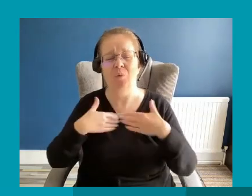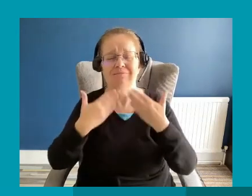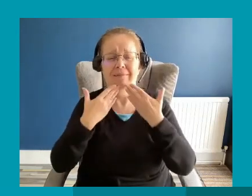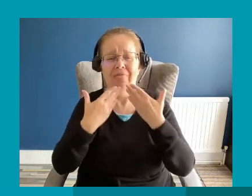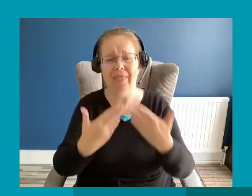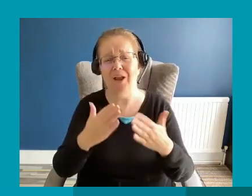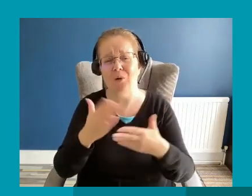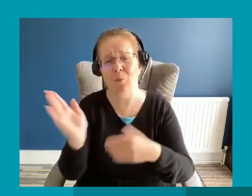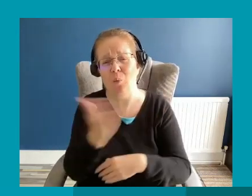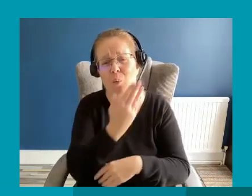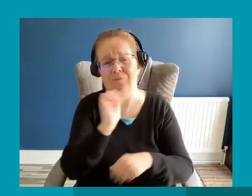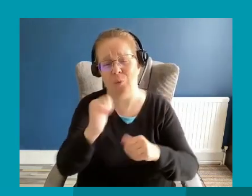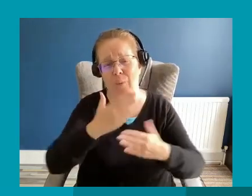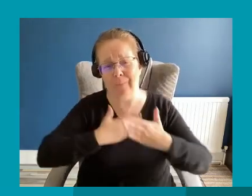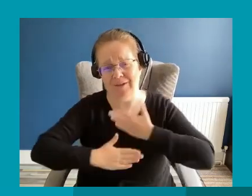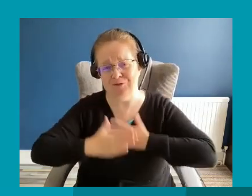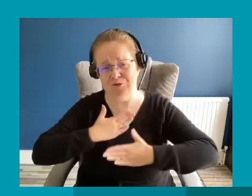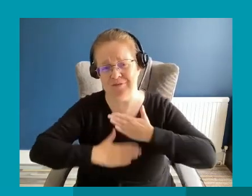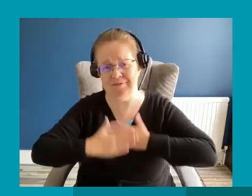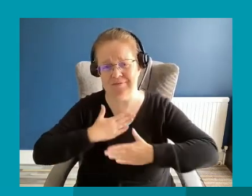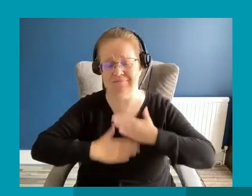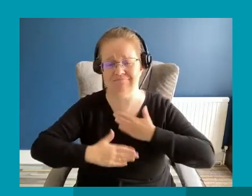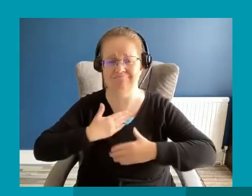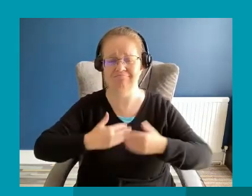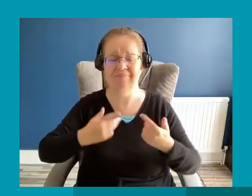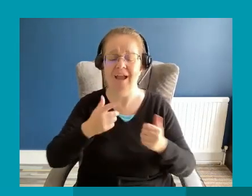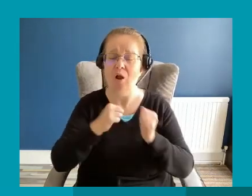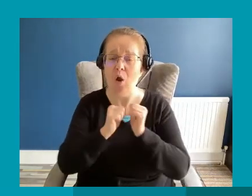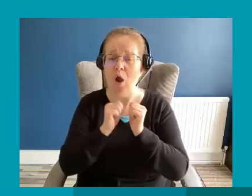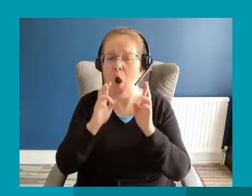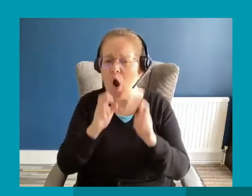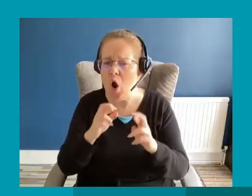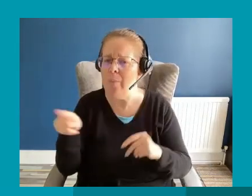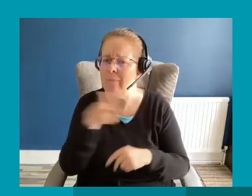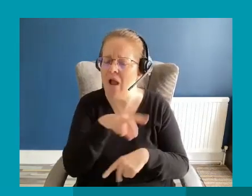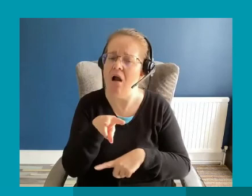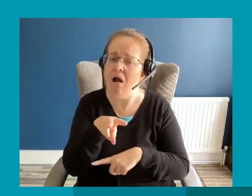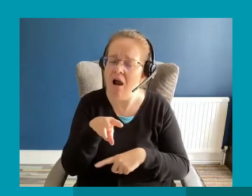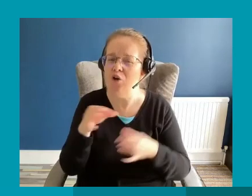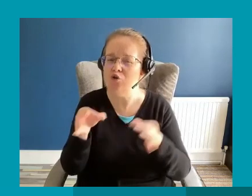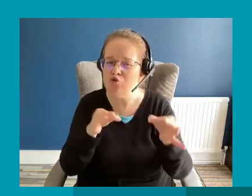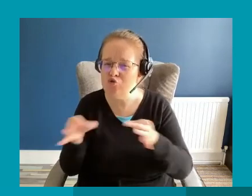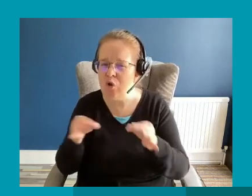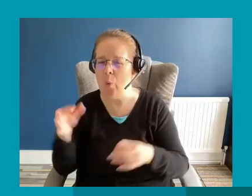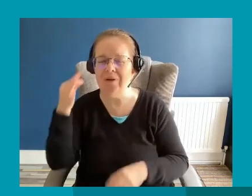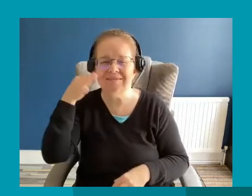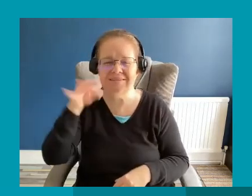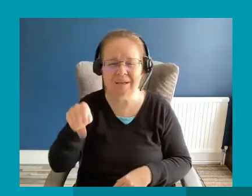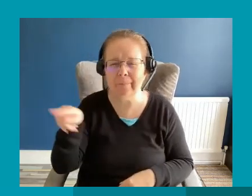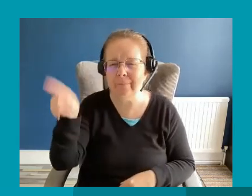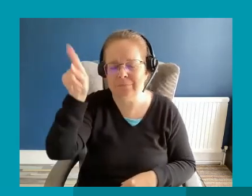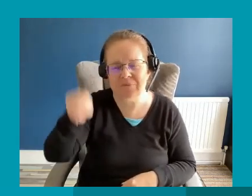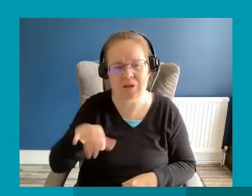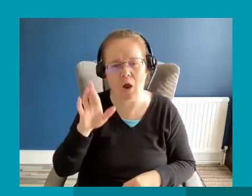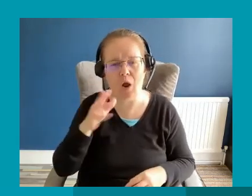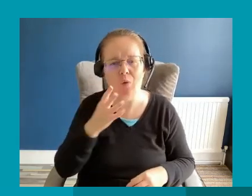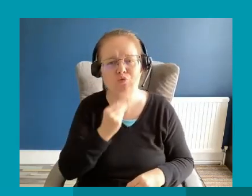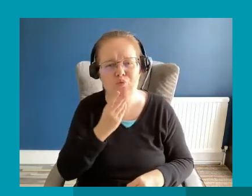very much for your patience on that one, and we hope that you find some strategies or tips here to help you.